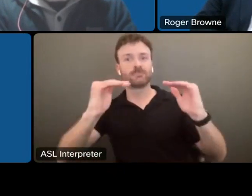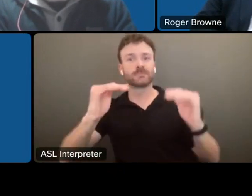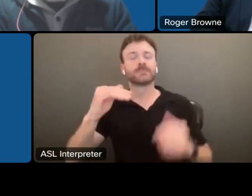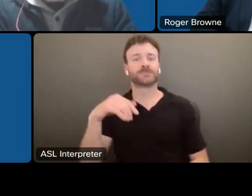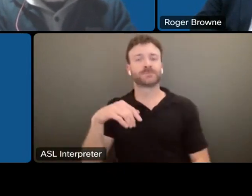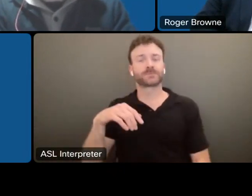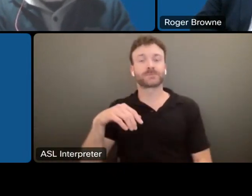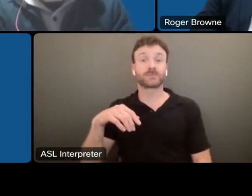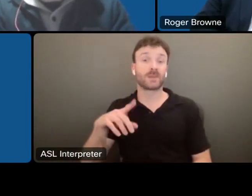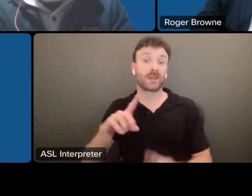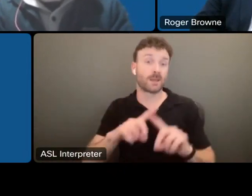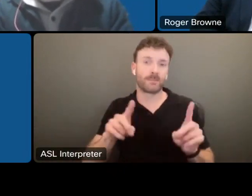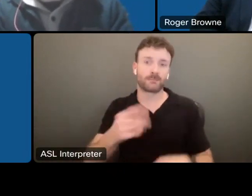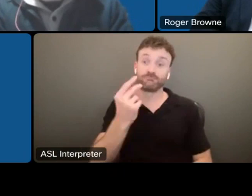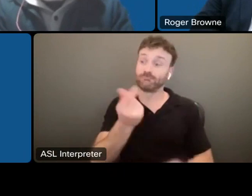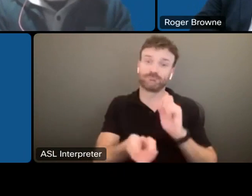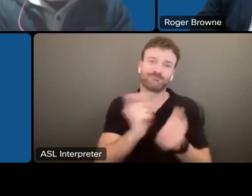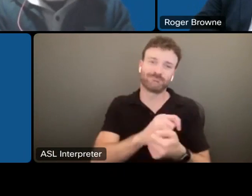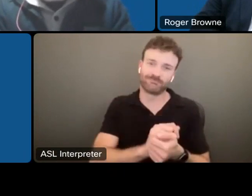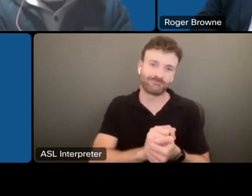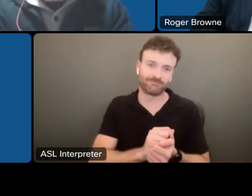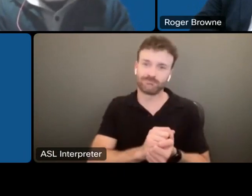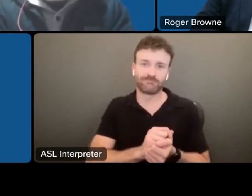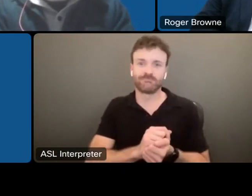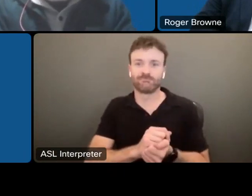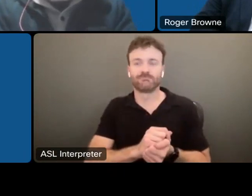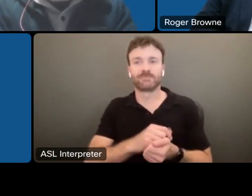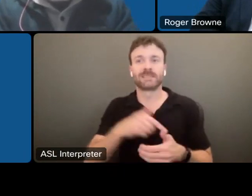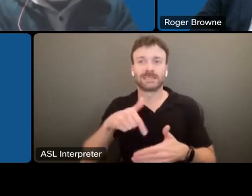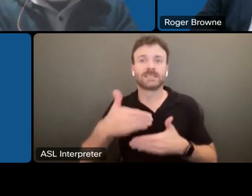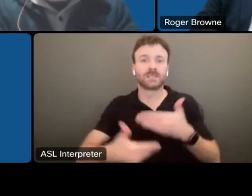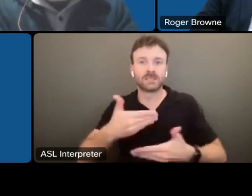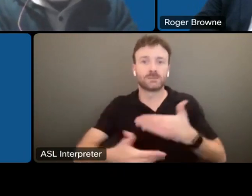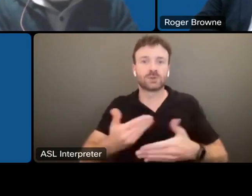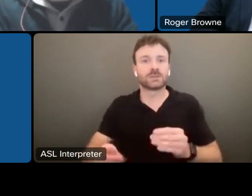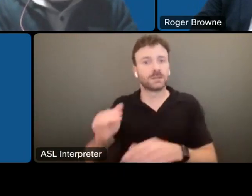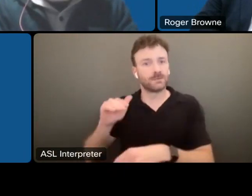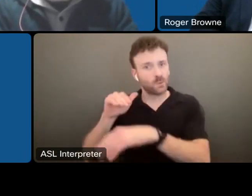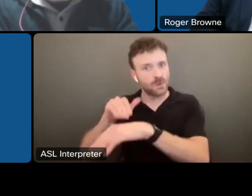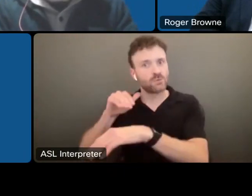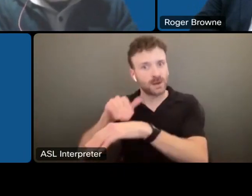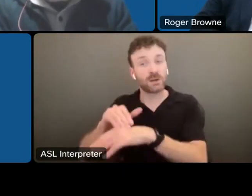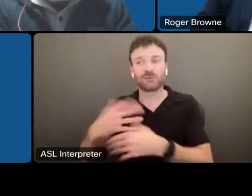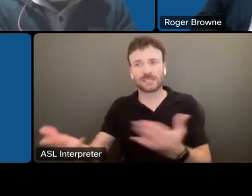But it doesn't happen overnight. And it's a process of constant reminders and engaging as many people as possible so we